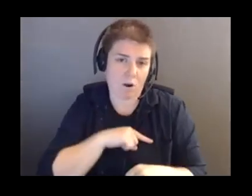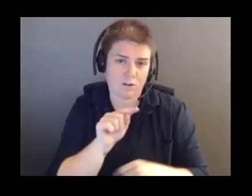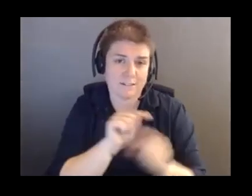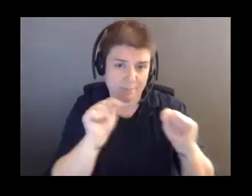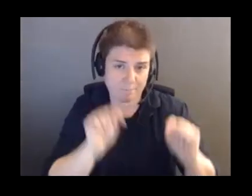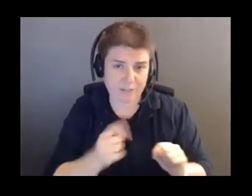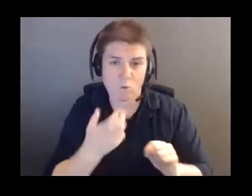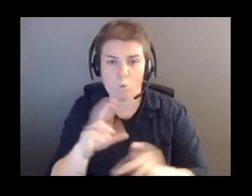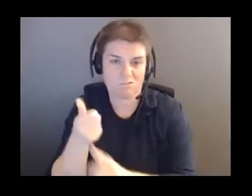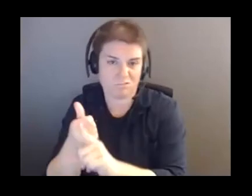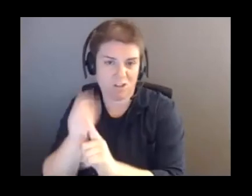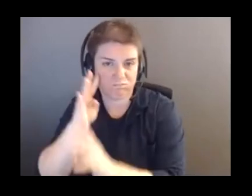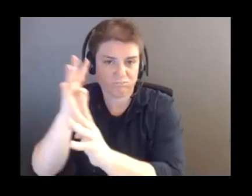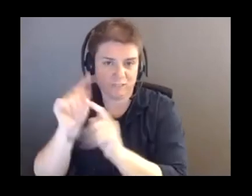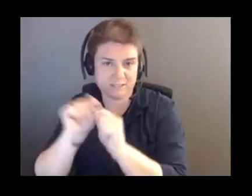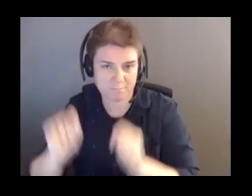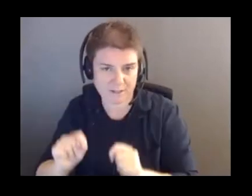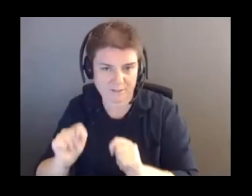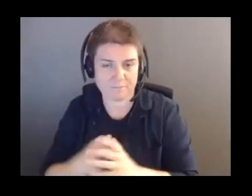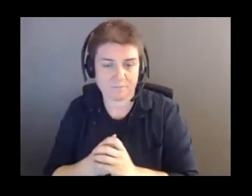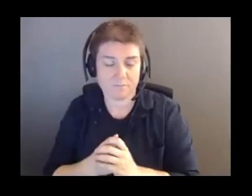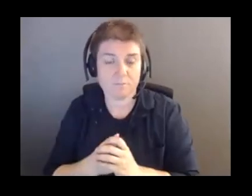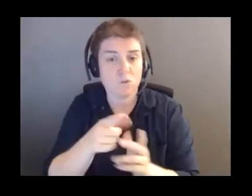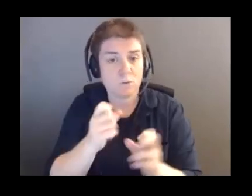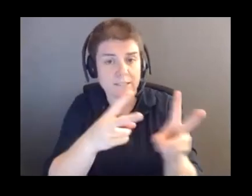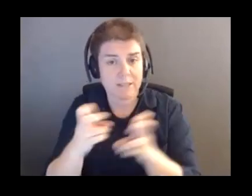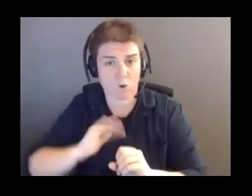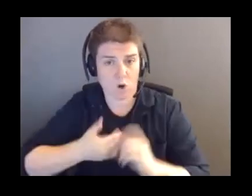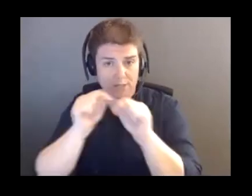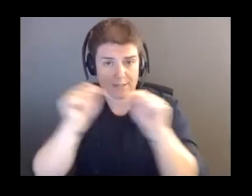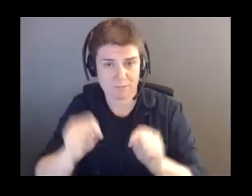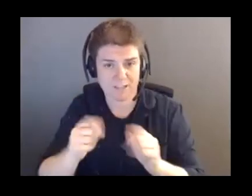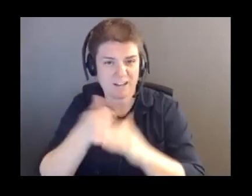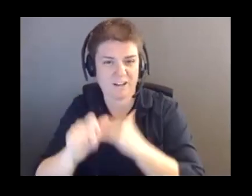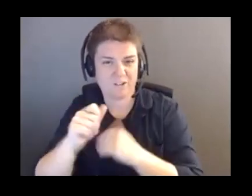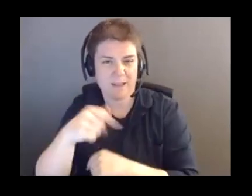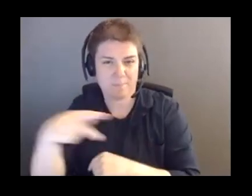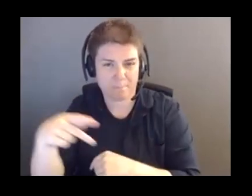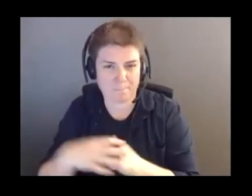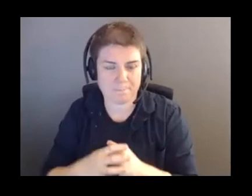own. Our template is available for download directly in the application. There's also